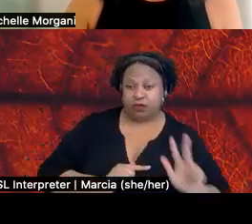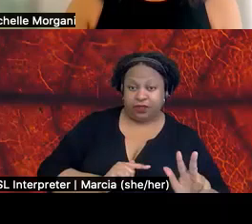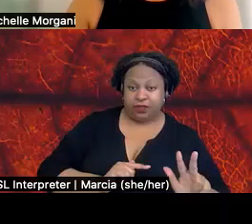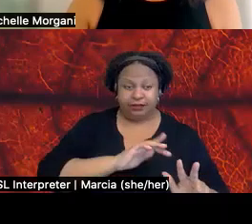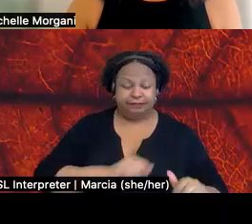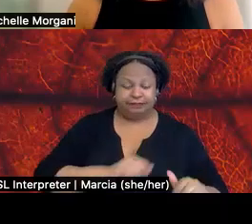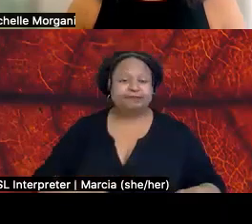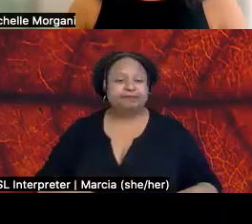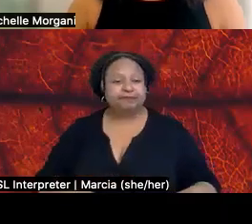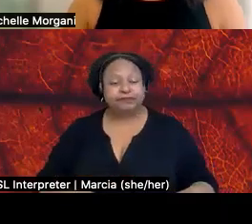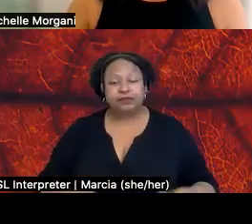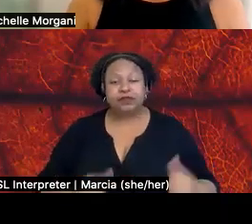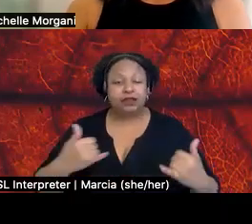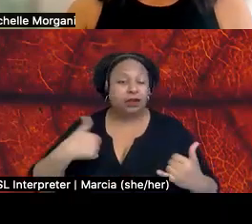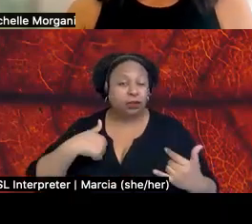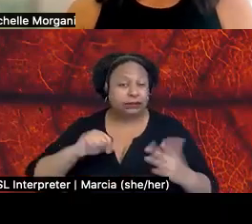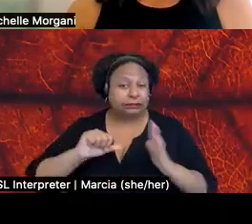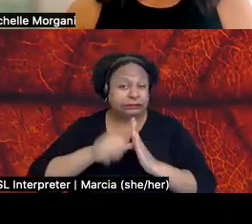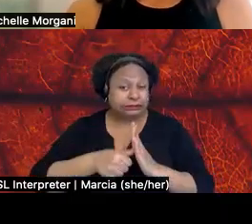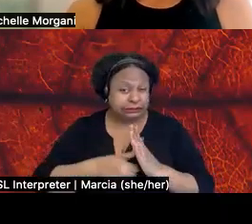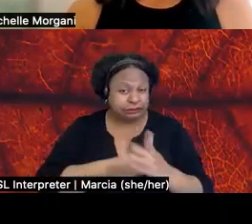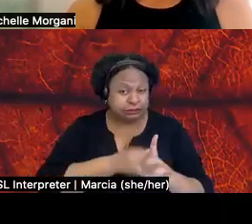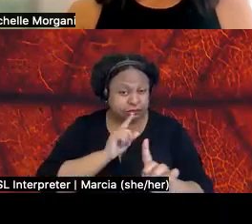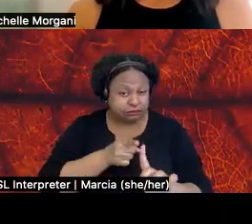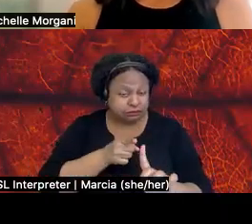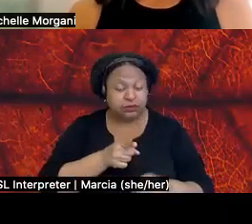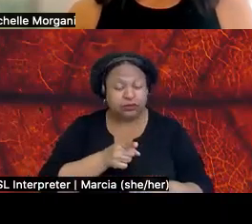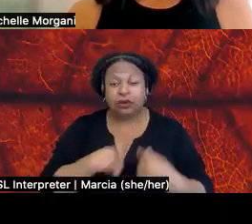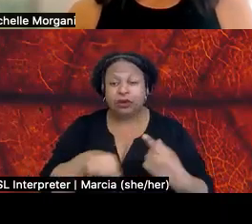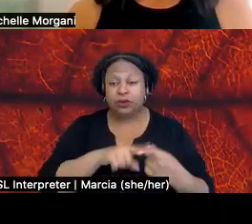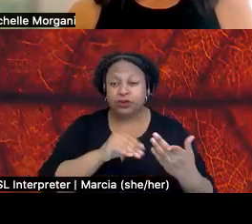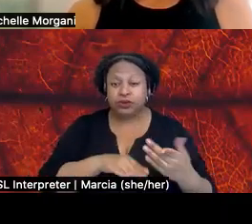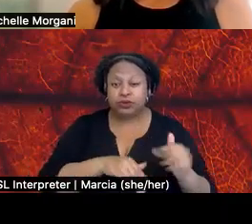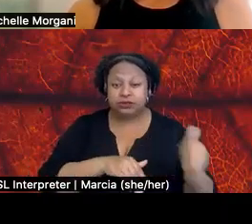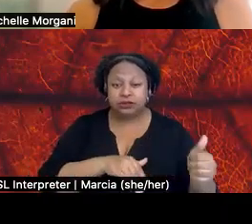Now, I want to point out that when a student has a nonverbal learning disability,